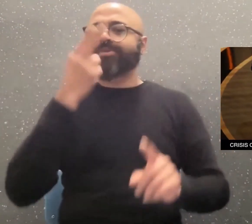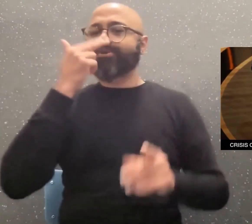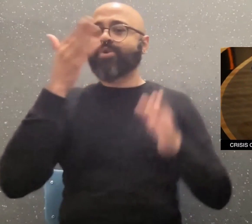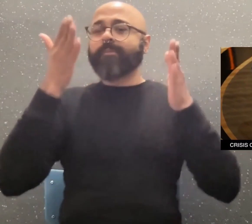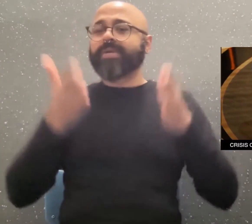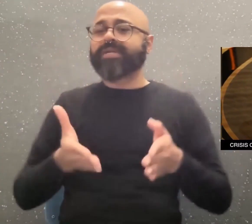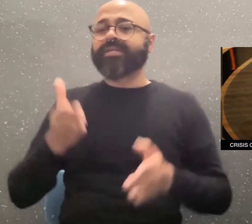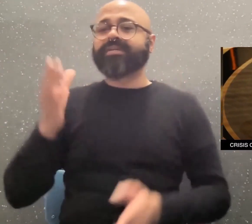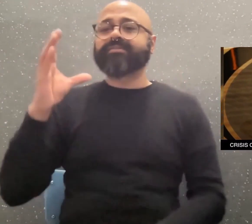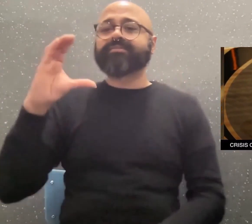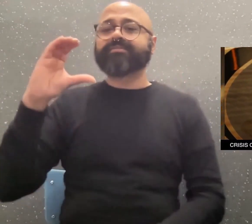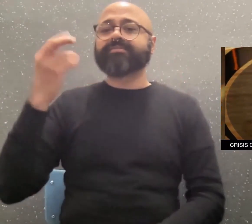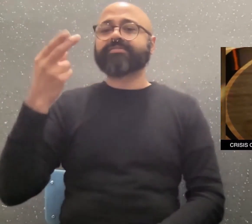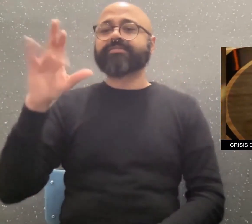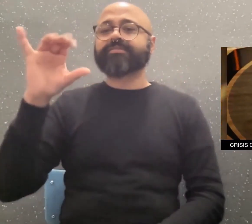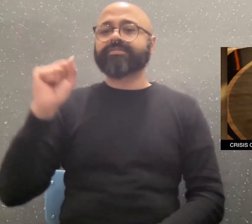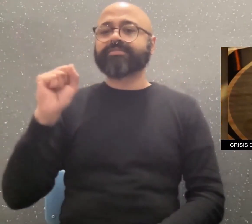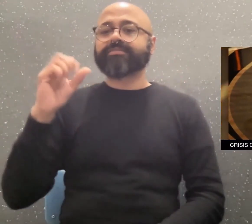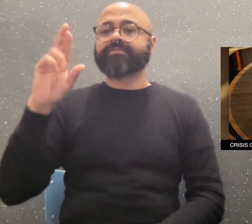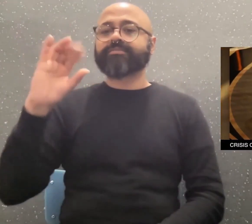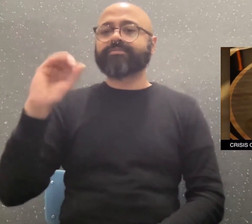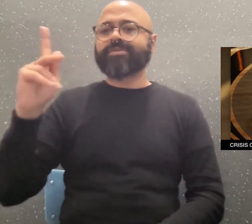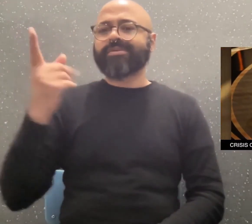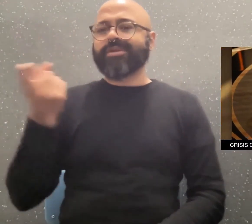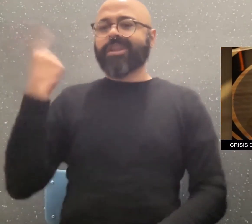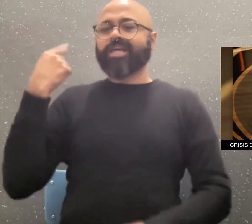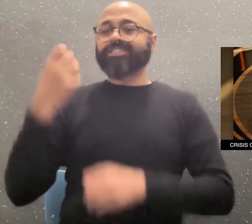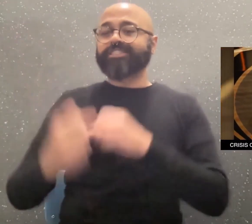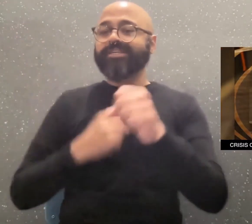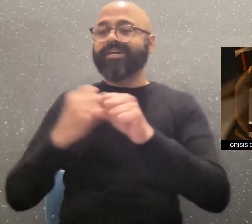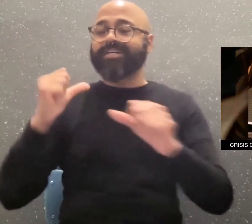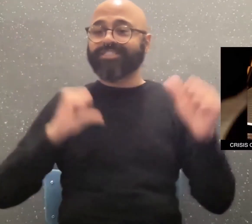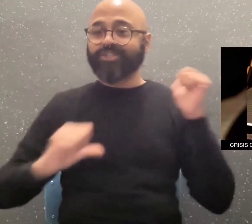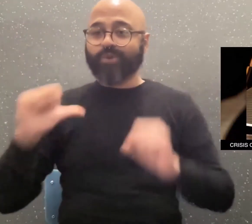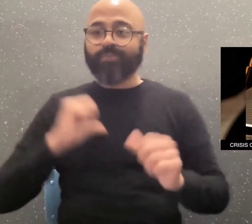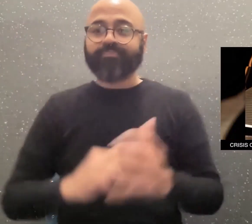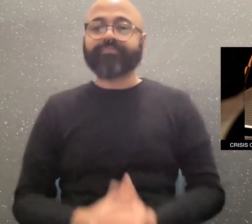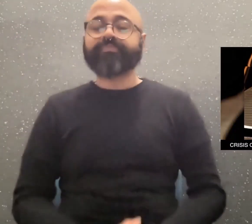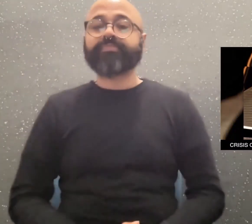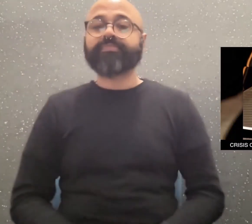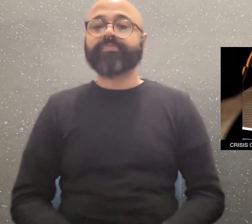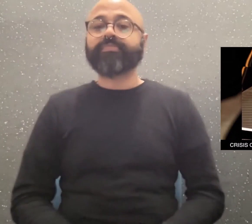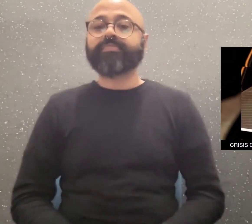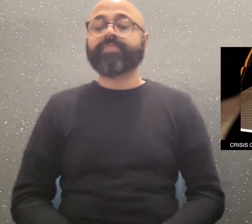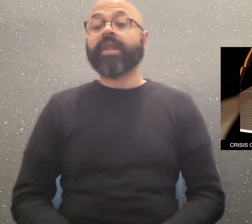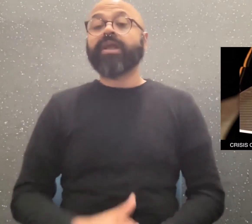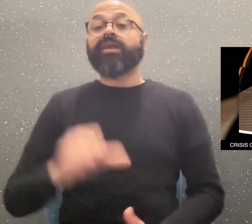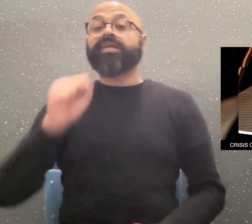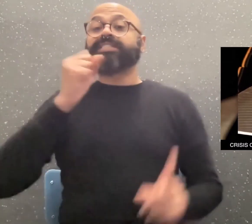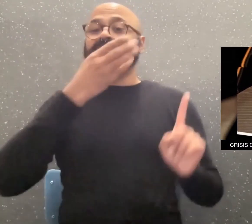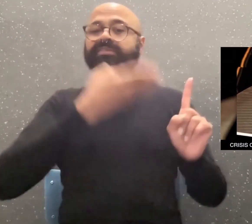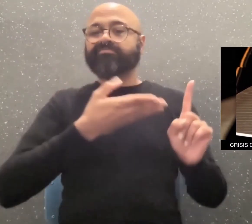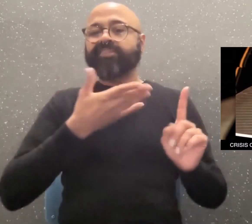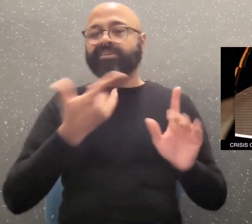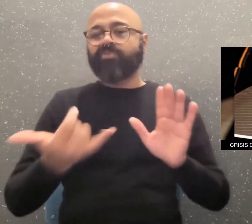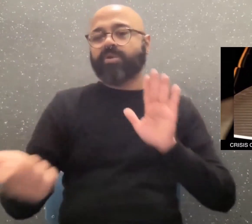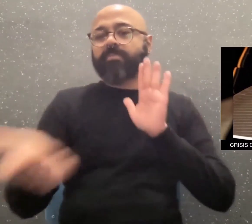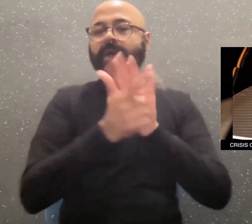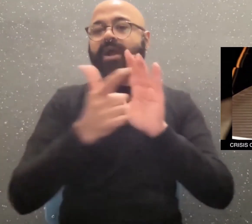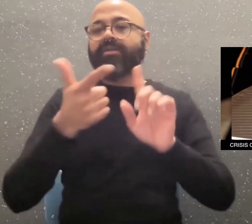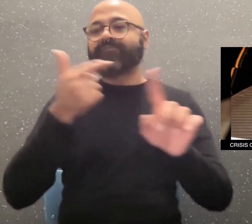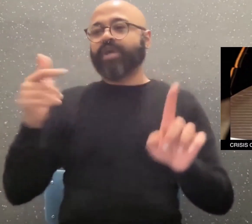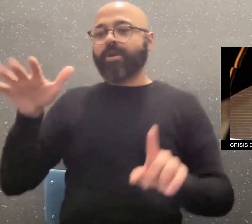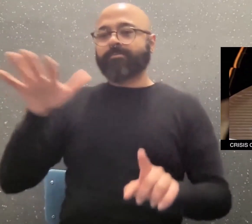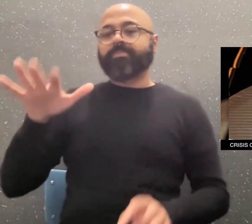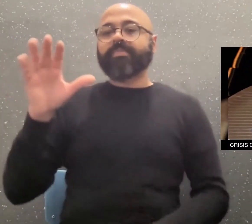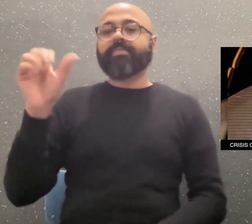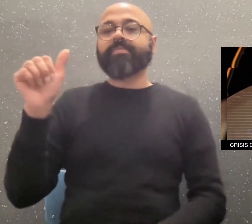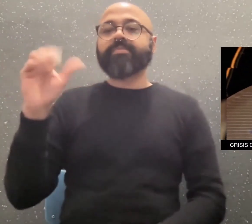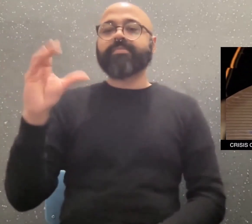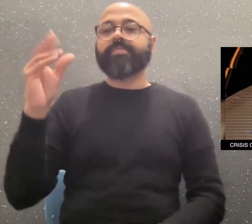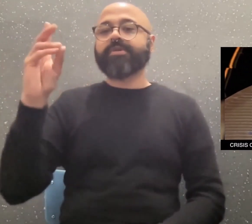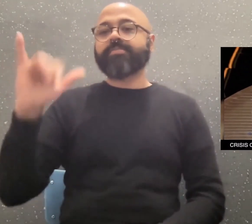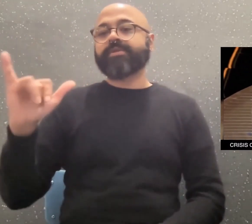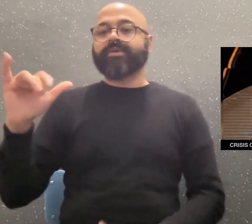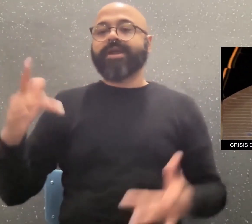comedian Chris rock during last year show Smith is now banned from Academy events for 10 years